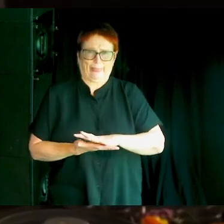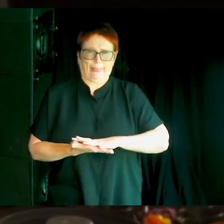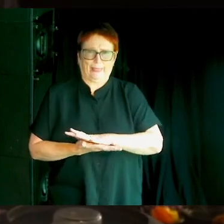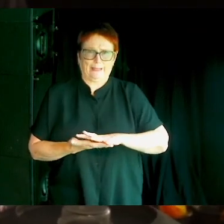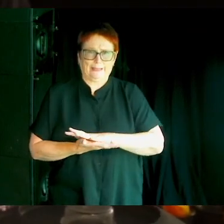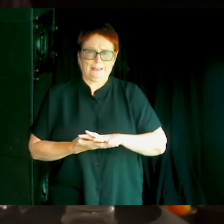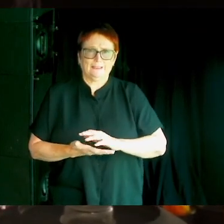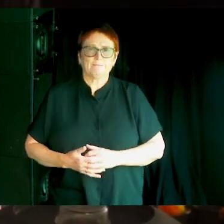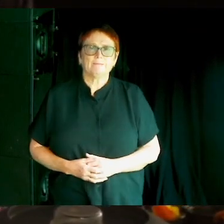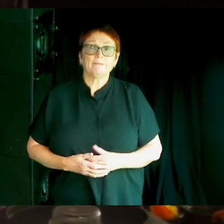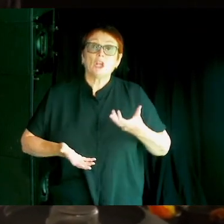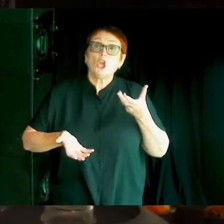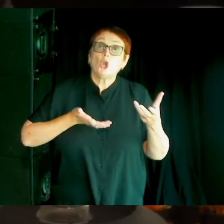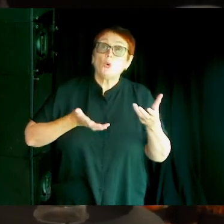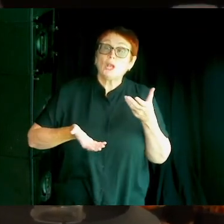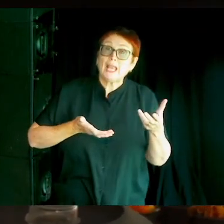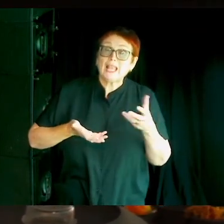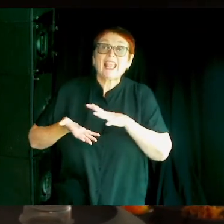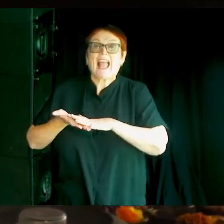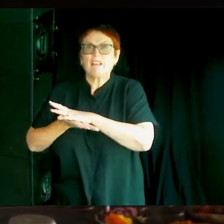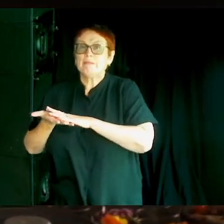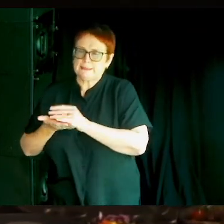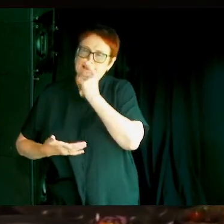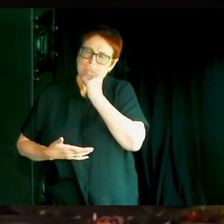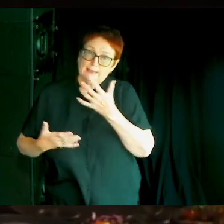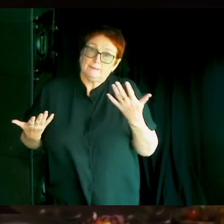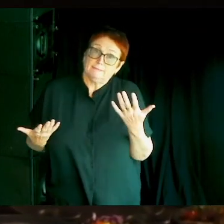you know cooking and messing can be very messy yeah but it's very fashionable